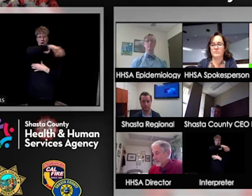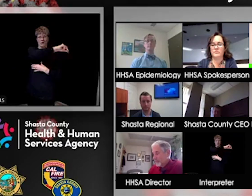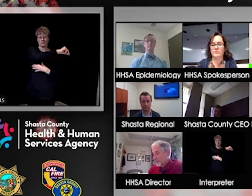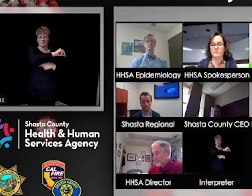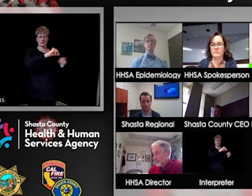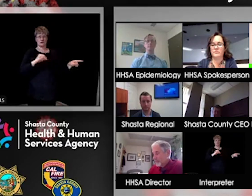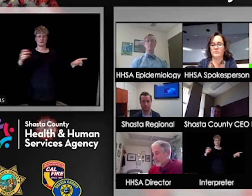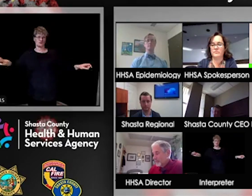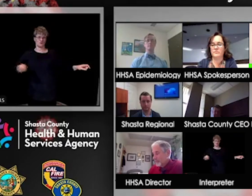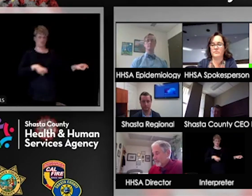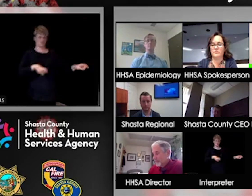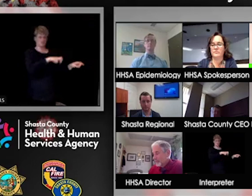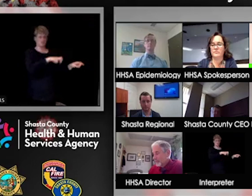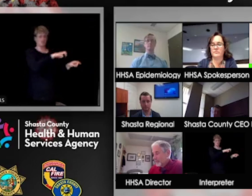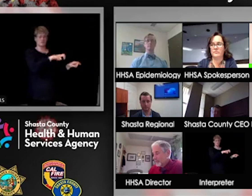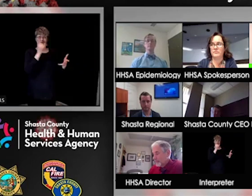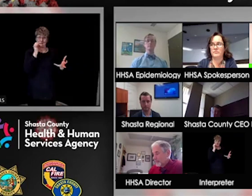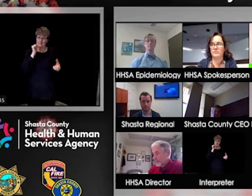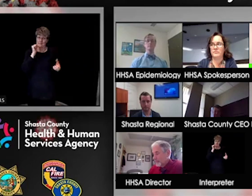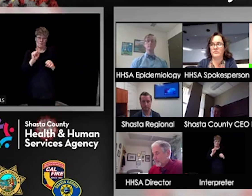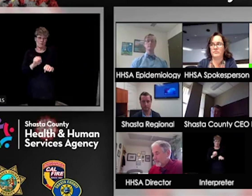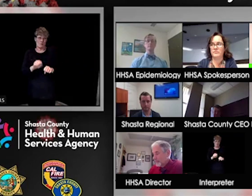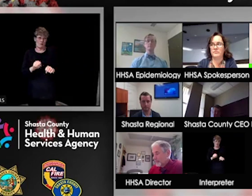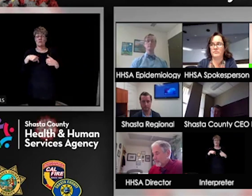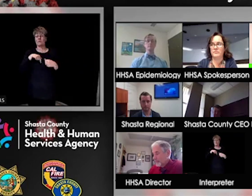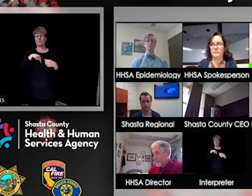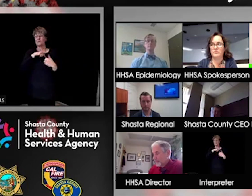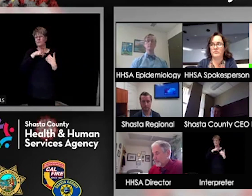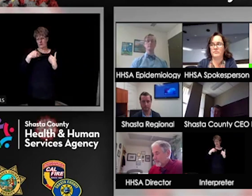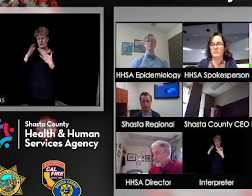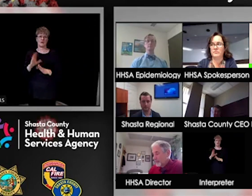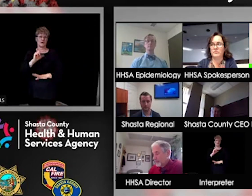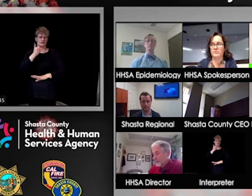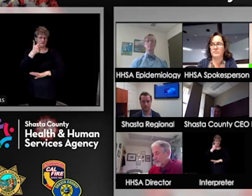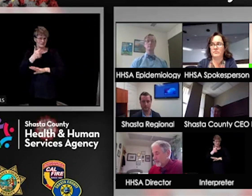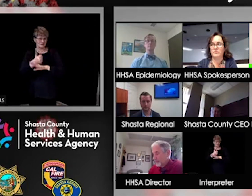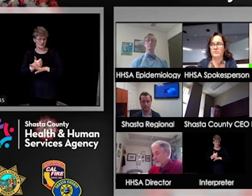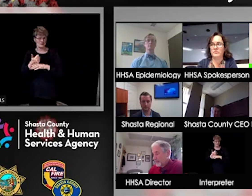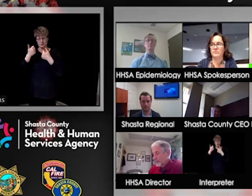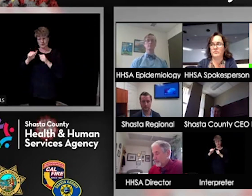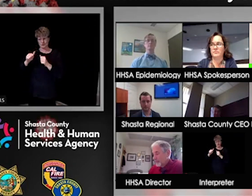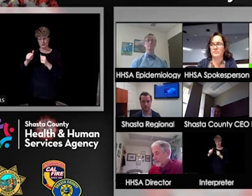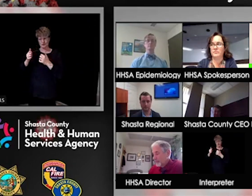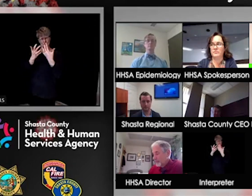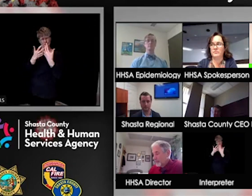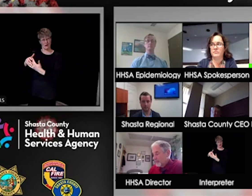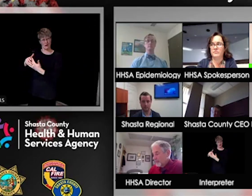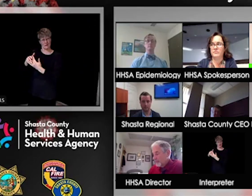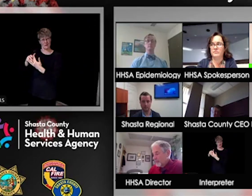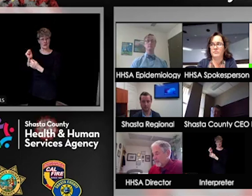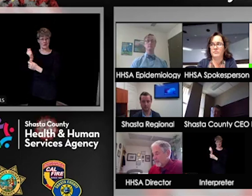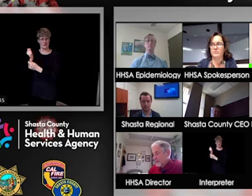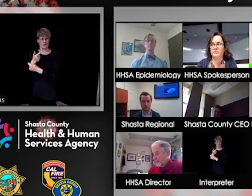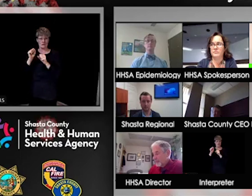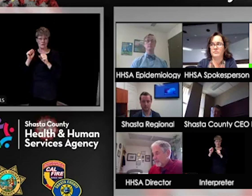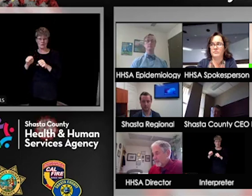possible, so we have plans in place to try to accommodate any potential surge. So as